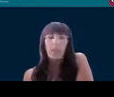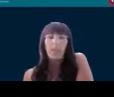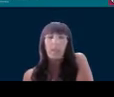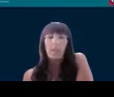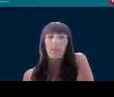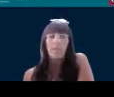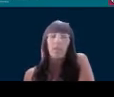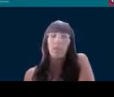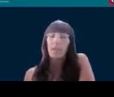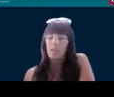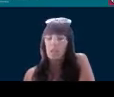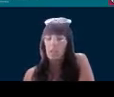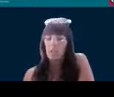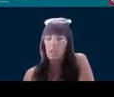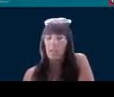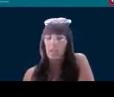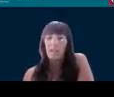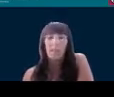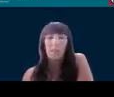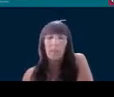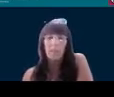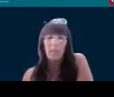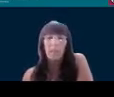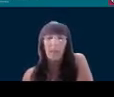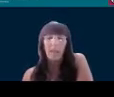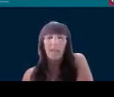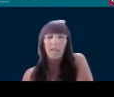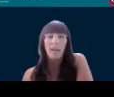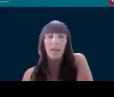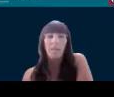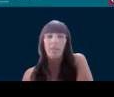case narratives. If you're interested in submitting a case,